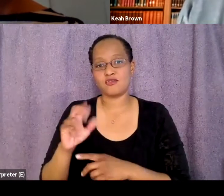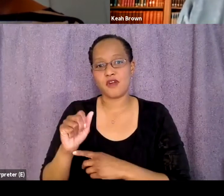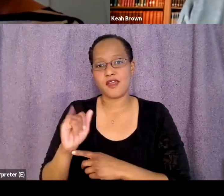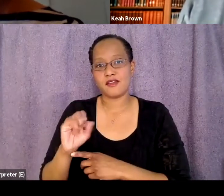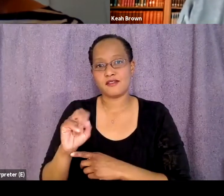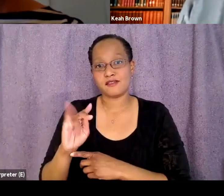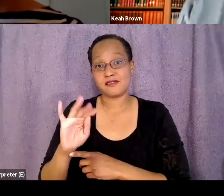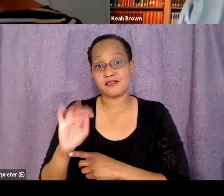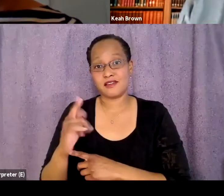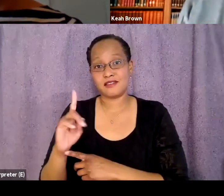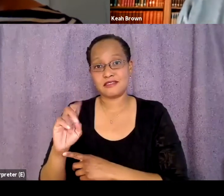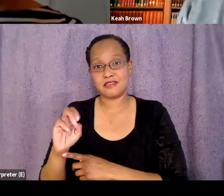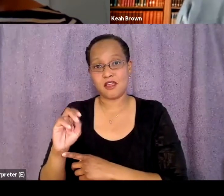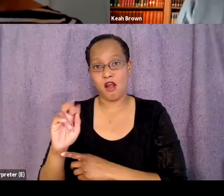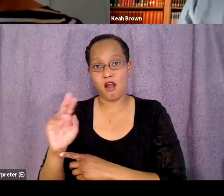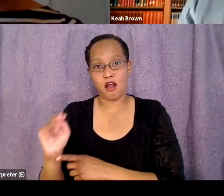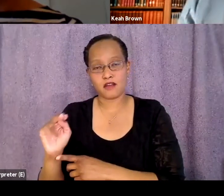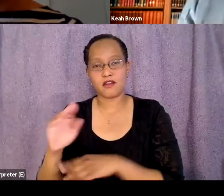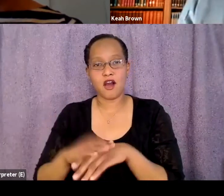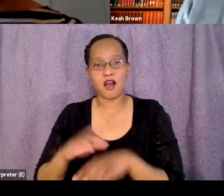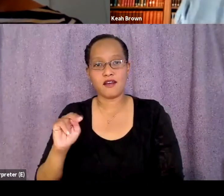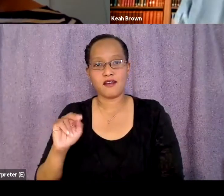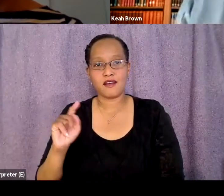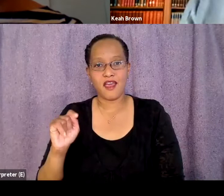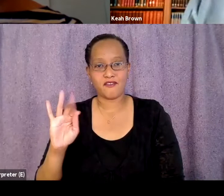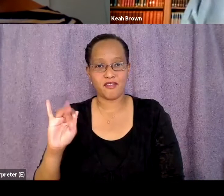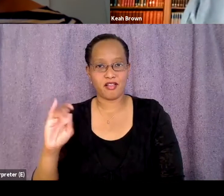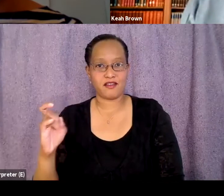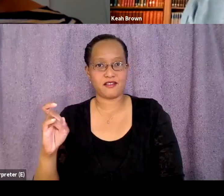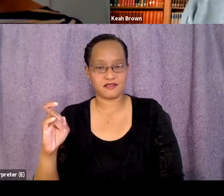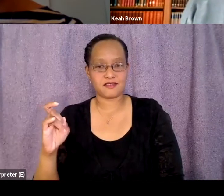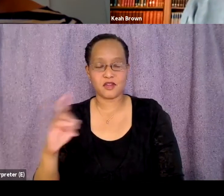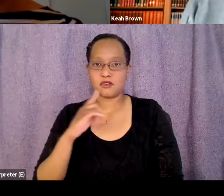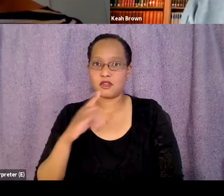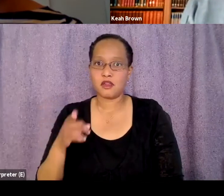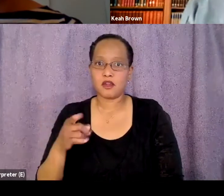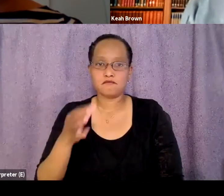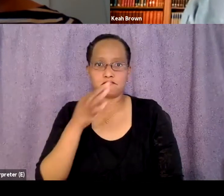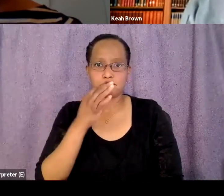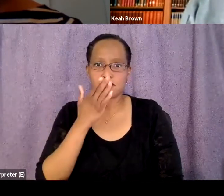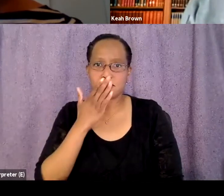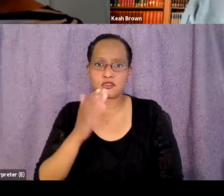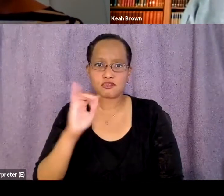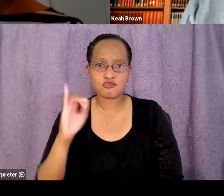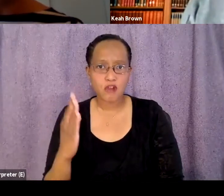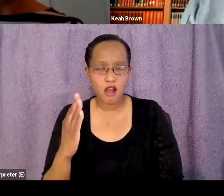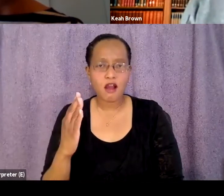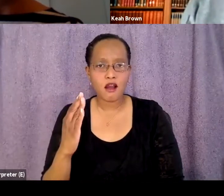Keah Brown: Recs watch Raising Dion on Netflix they do a fantastic job with a character there,